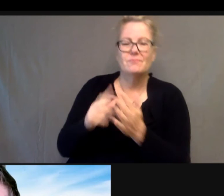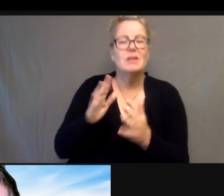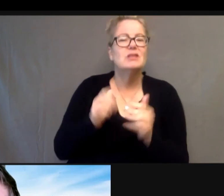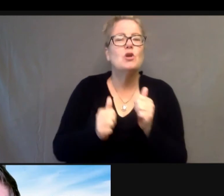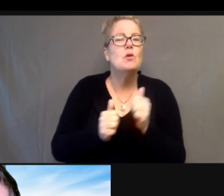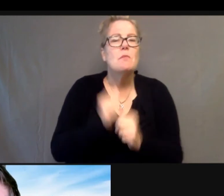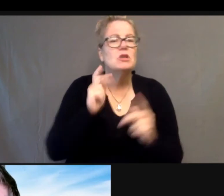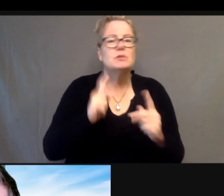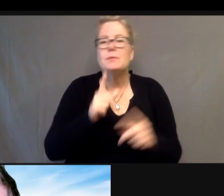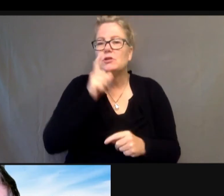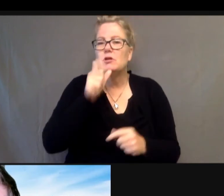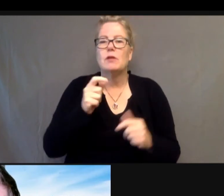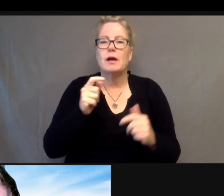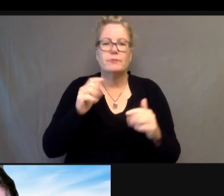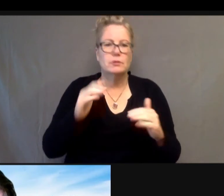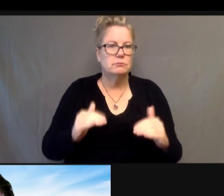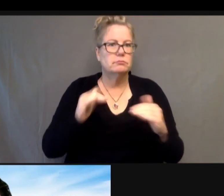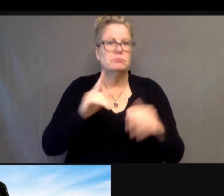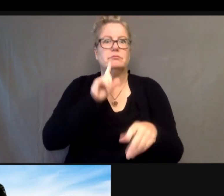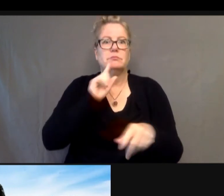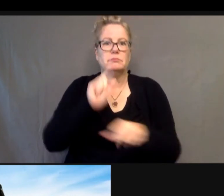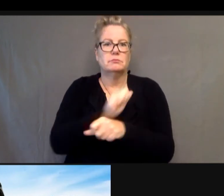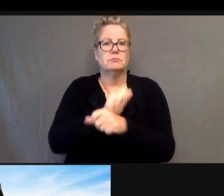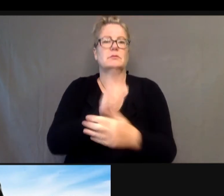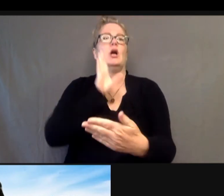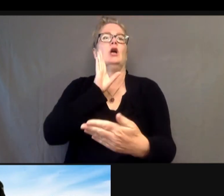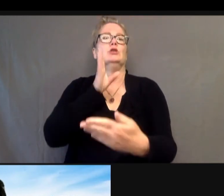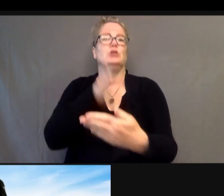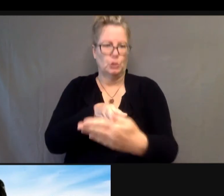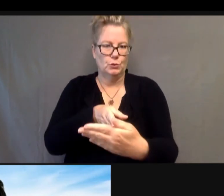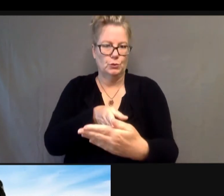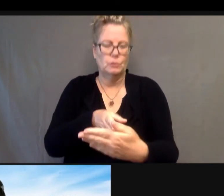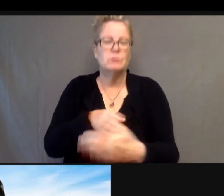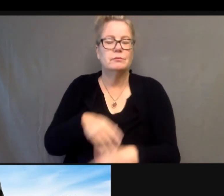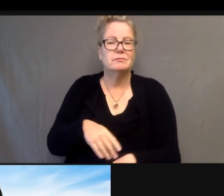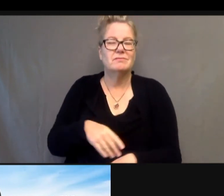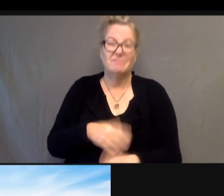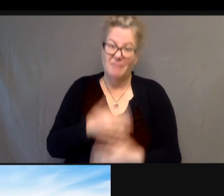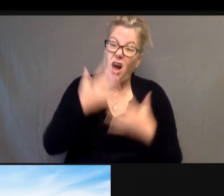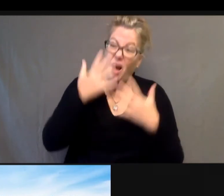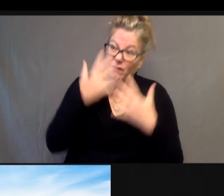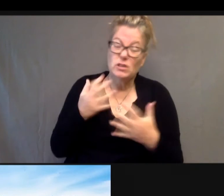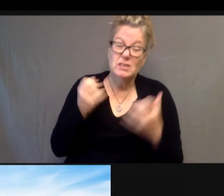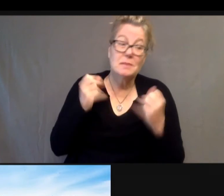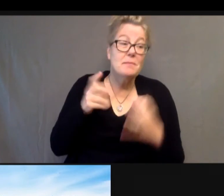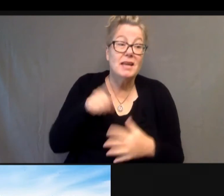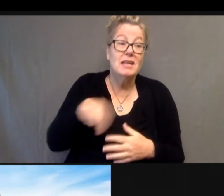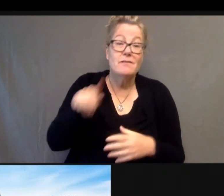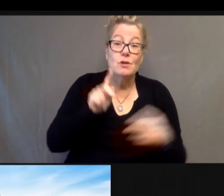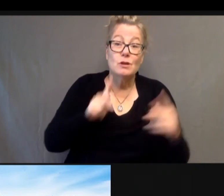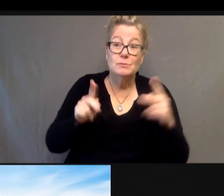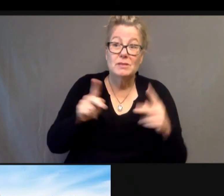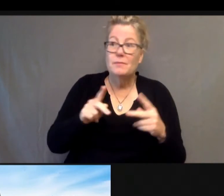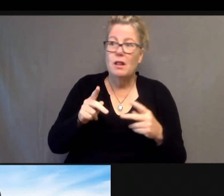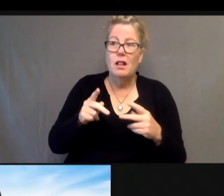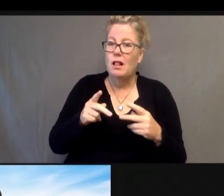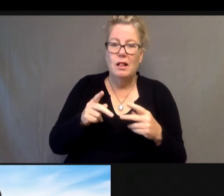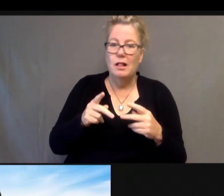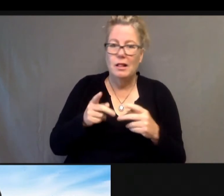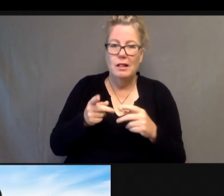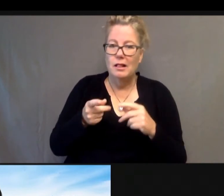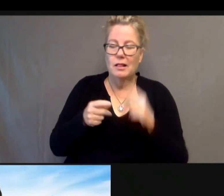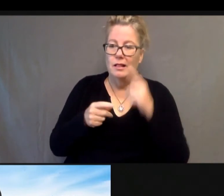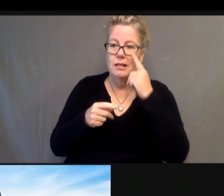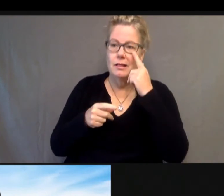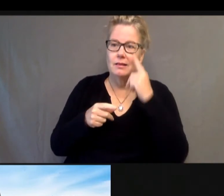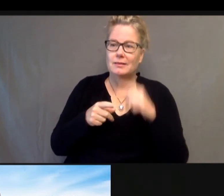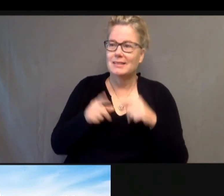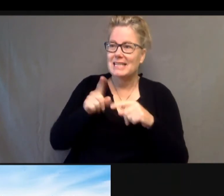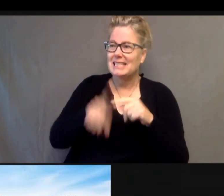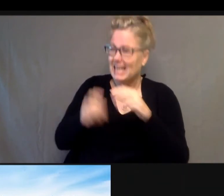to sue. Unfortunately, a lot of the people who are unable to resolve their situation